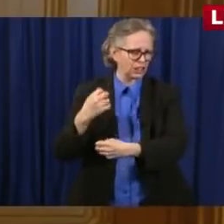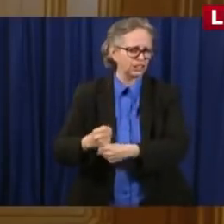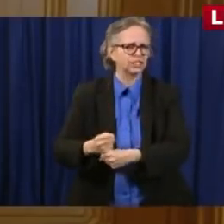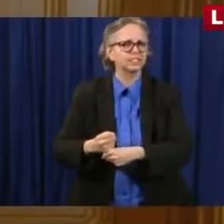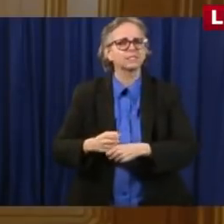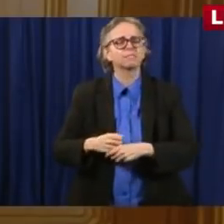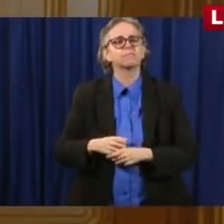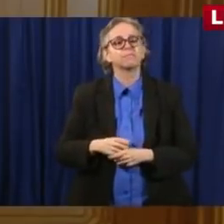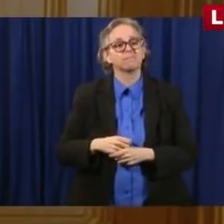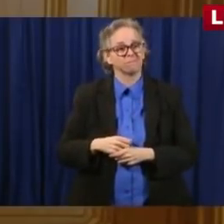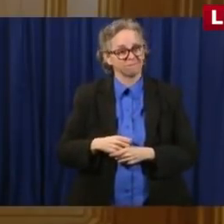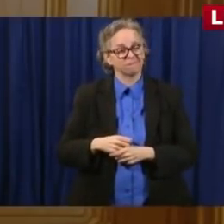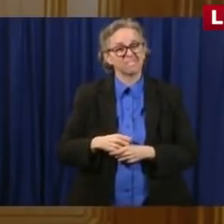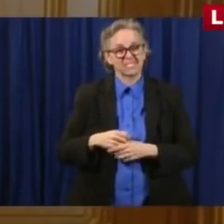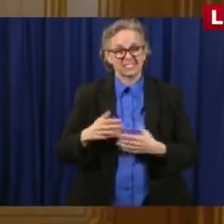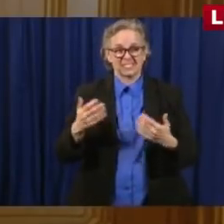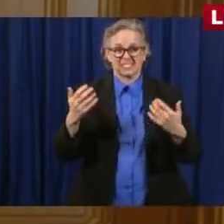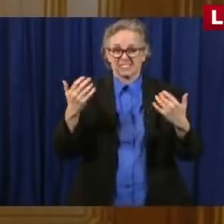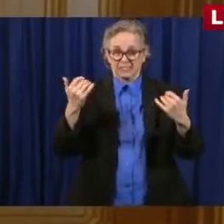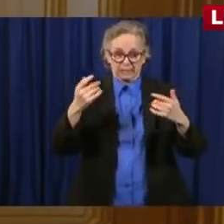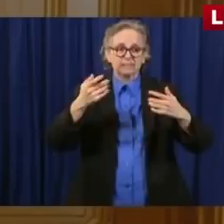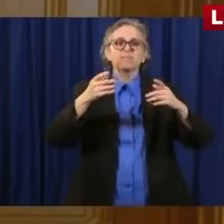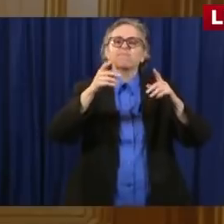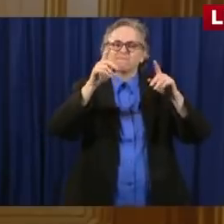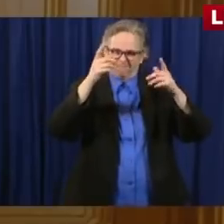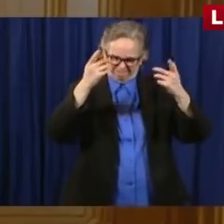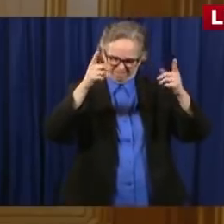HE HAD WORKED THERE SINCE 1996.